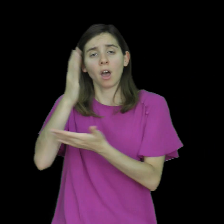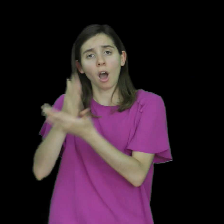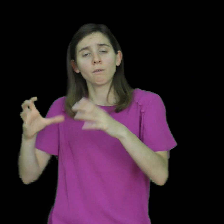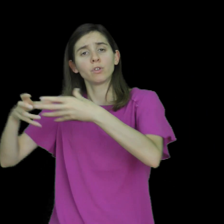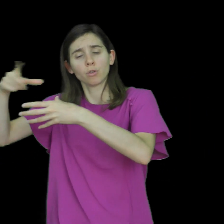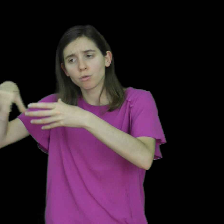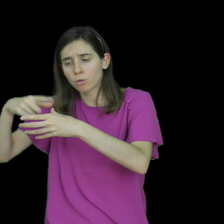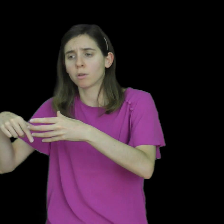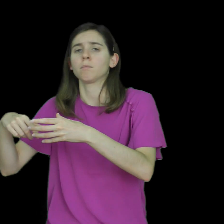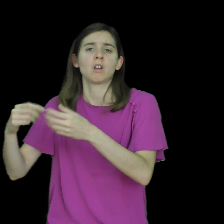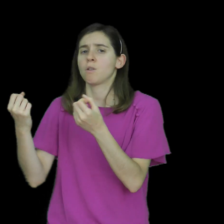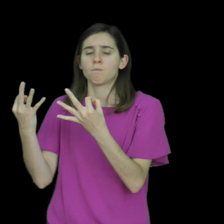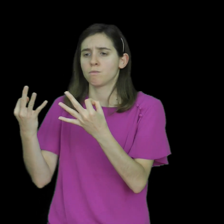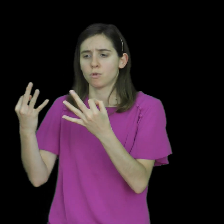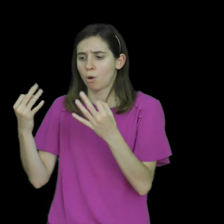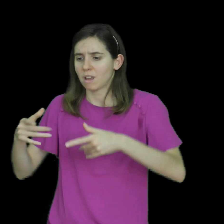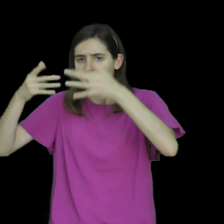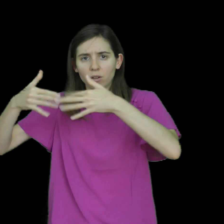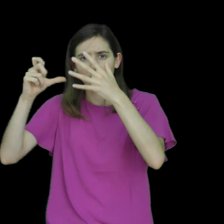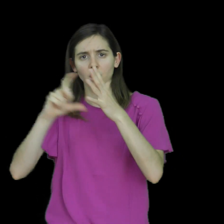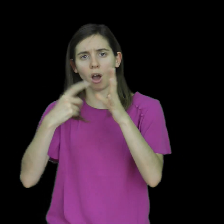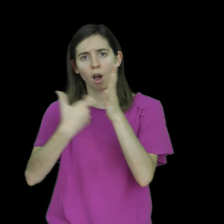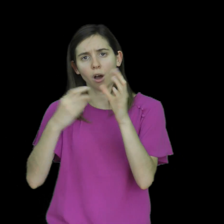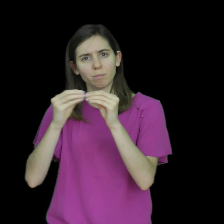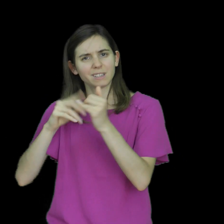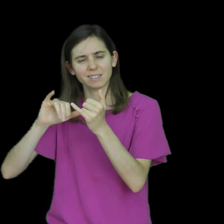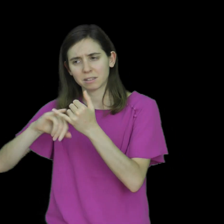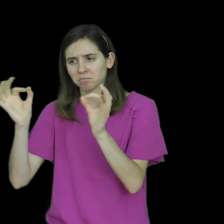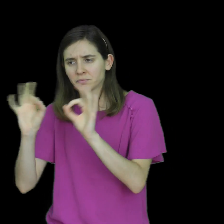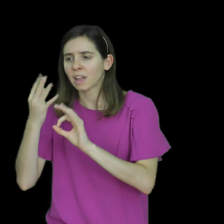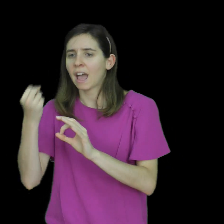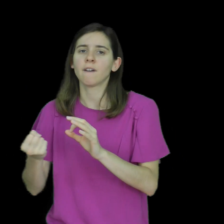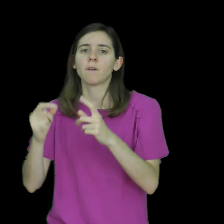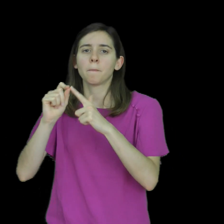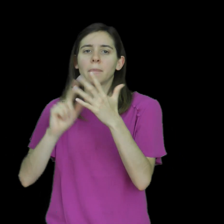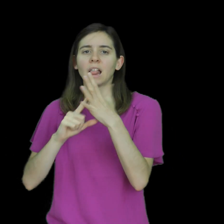They didn't count calories or carbs but avoided animal products, sugary foods, and